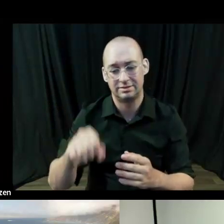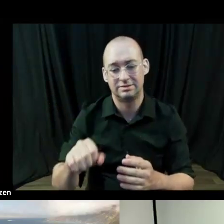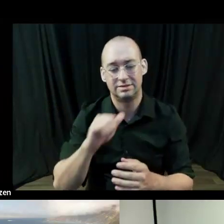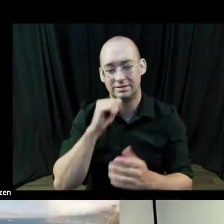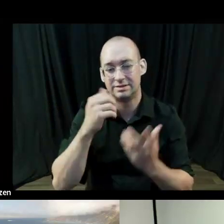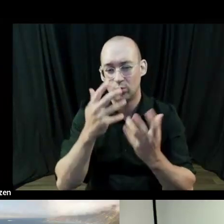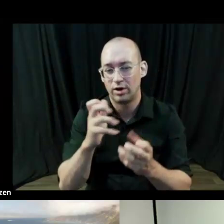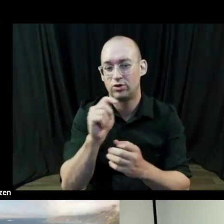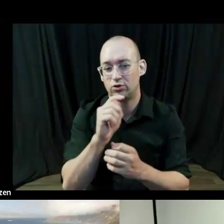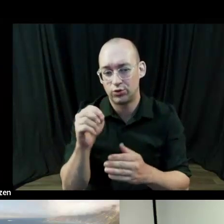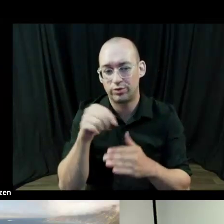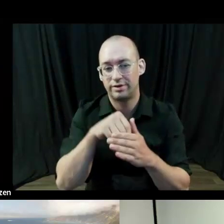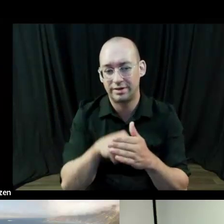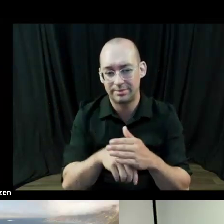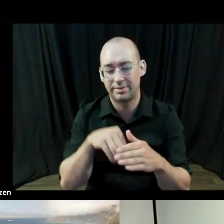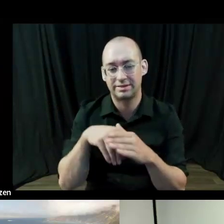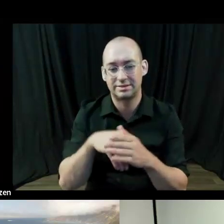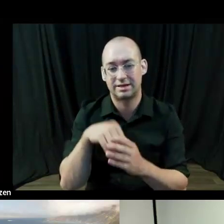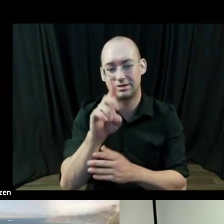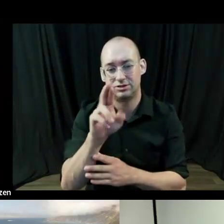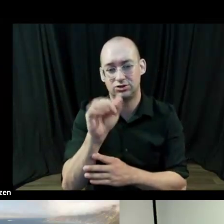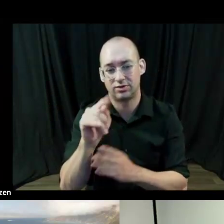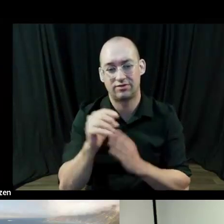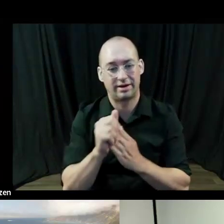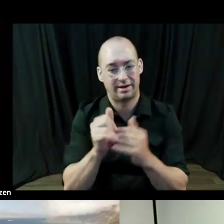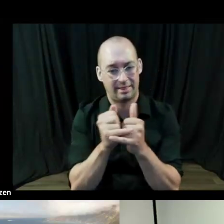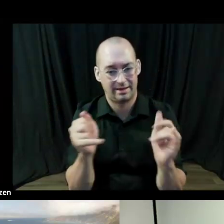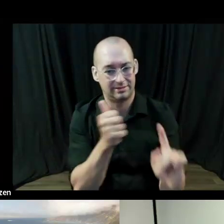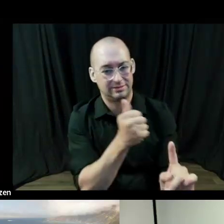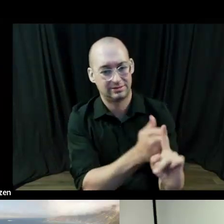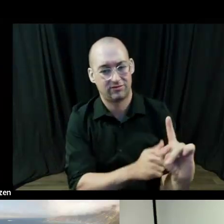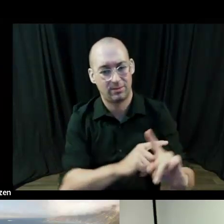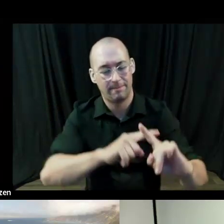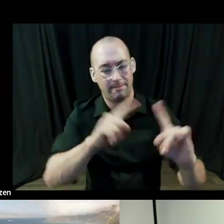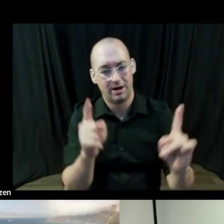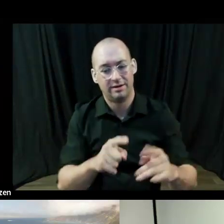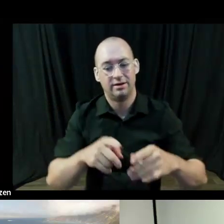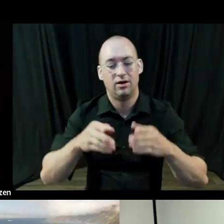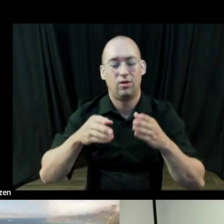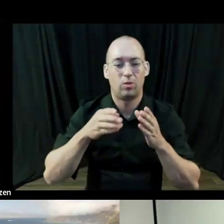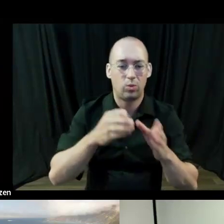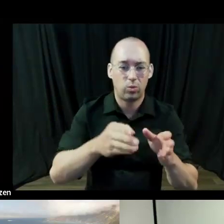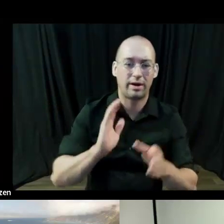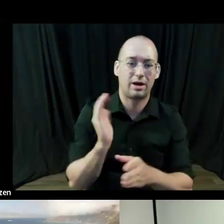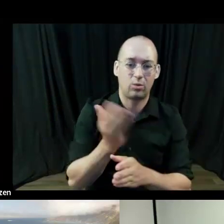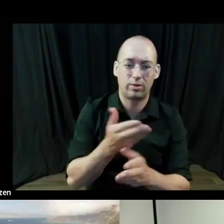into what's in the draft guidelines themselves. But the way that we have proposed an allocation